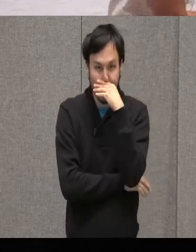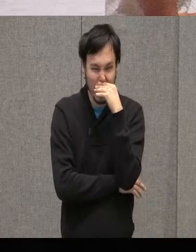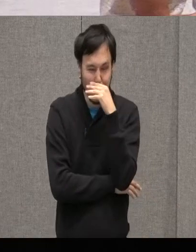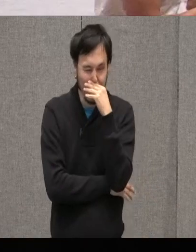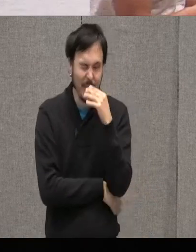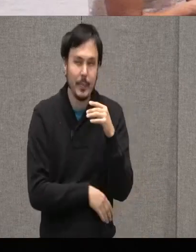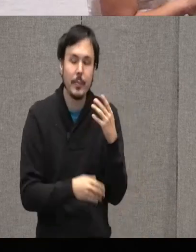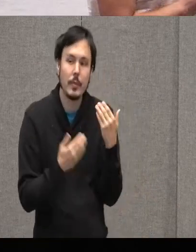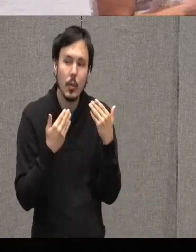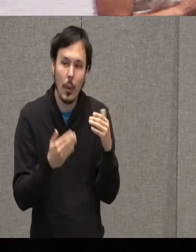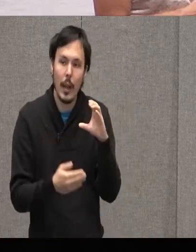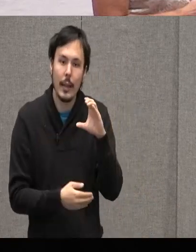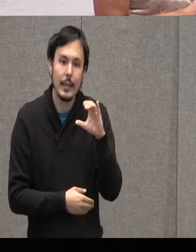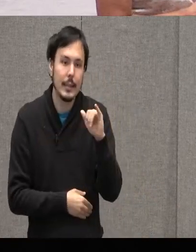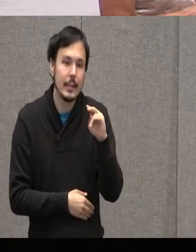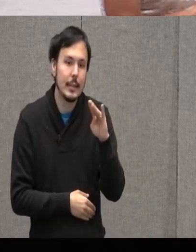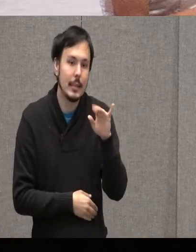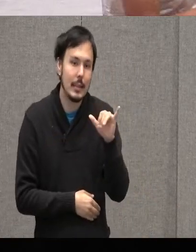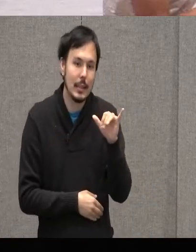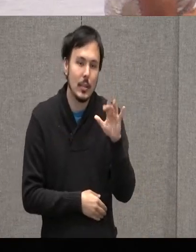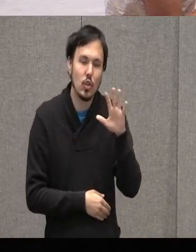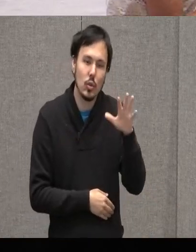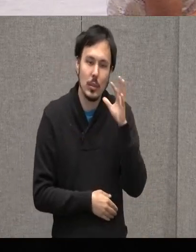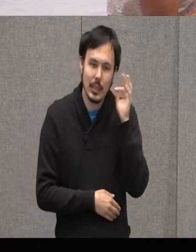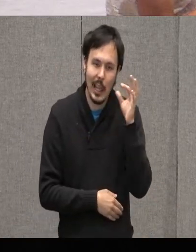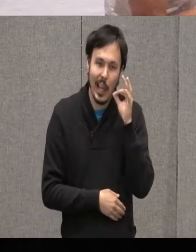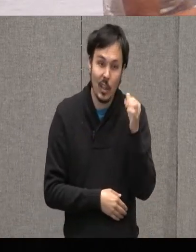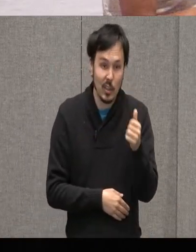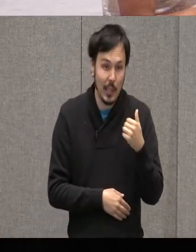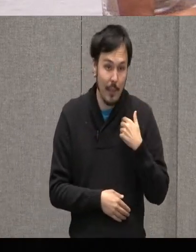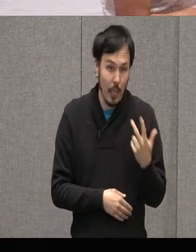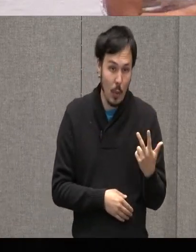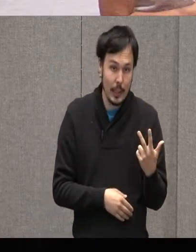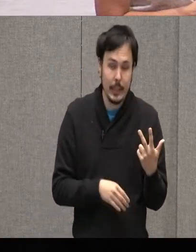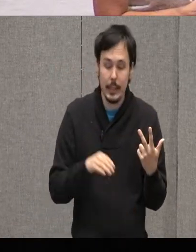Cindy has three cats, Sammy, Tommy and Susie.